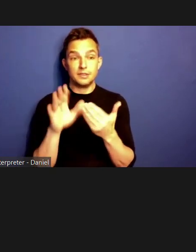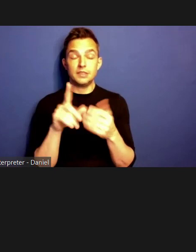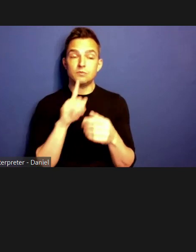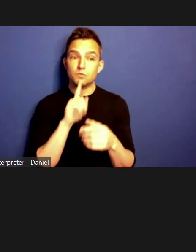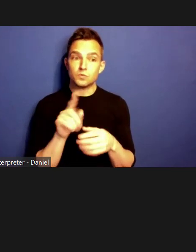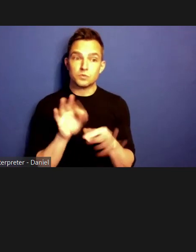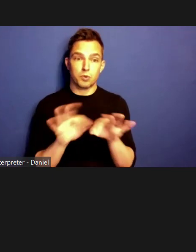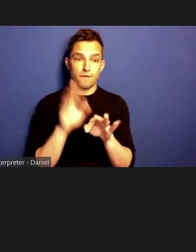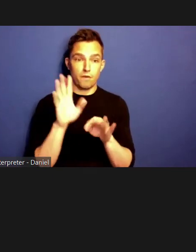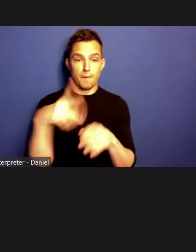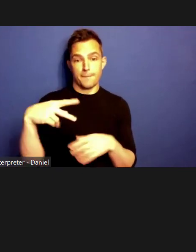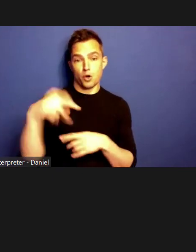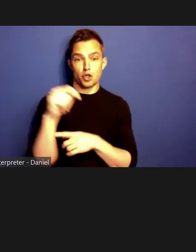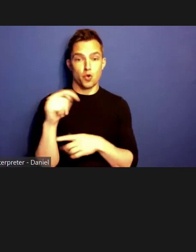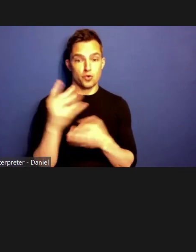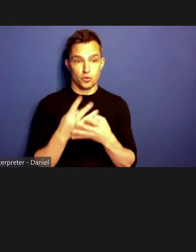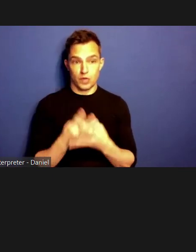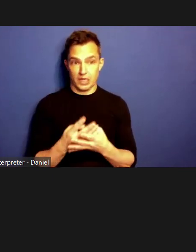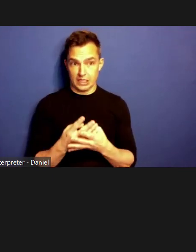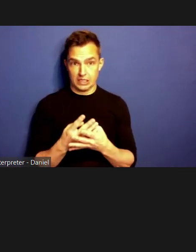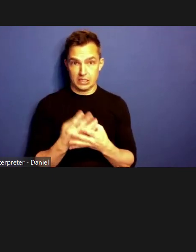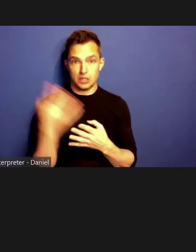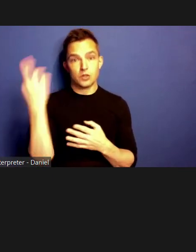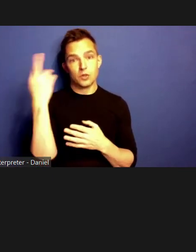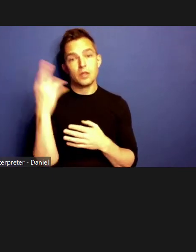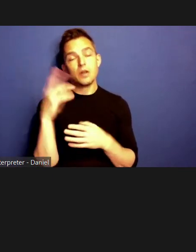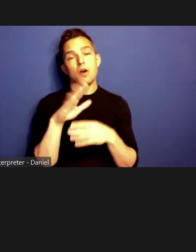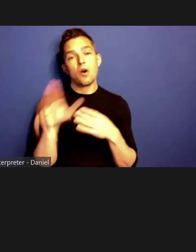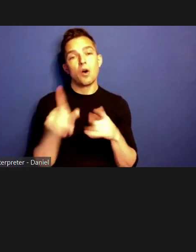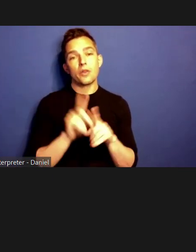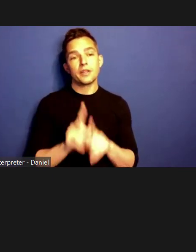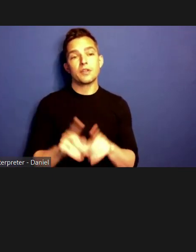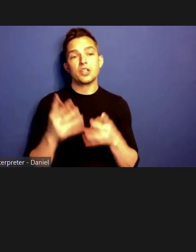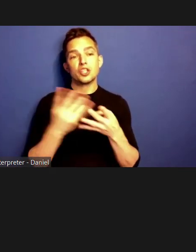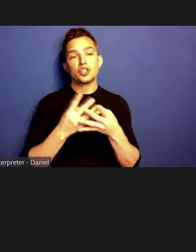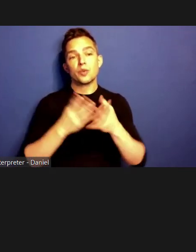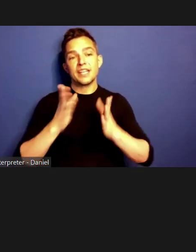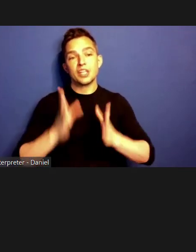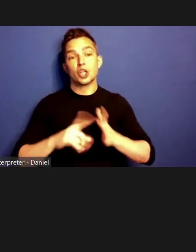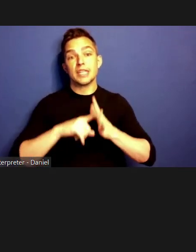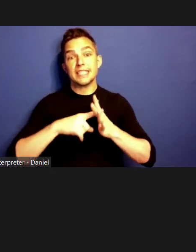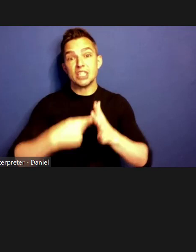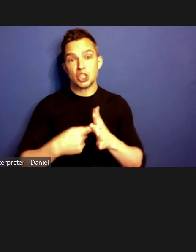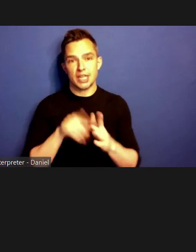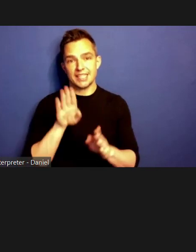Tone screening, because of all of the screener initiated steps that we can't forget to do.